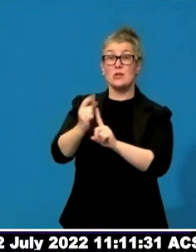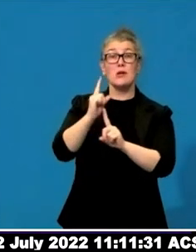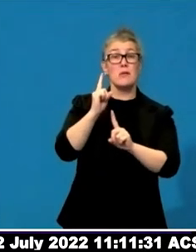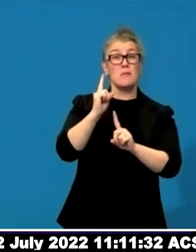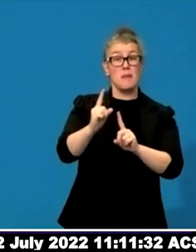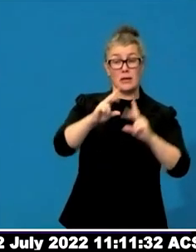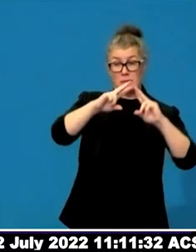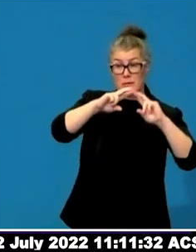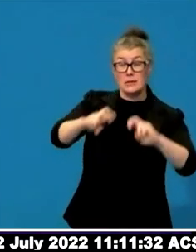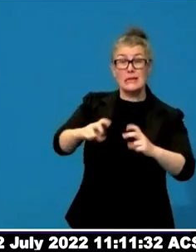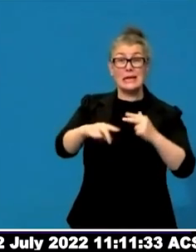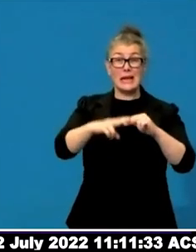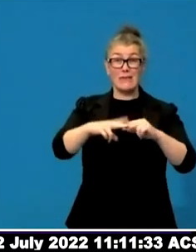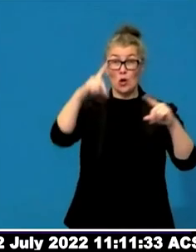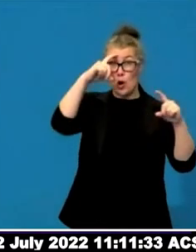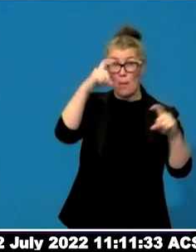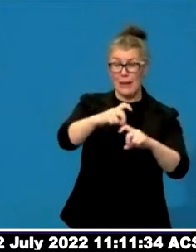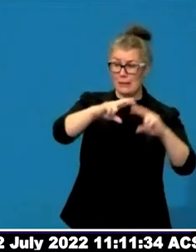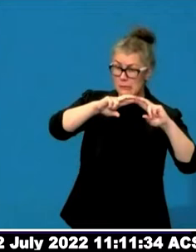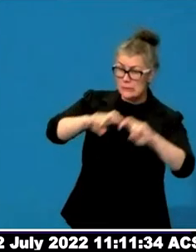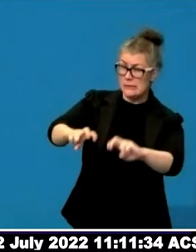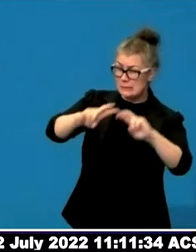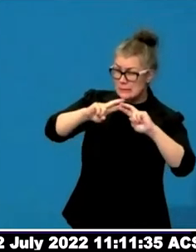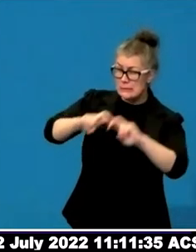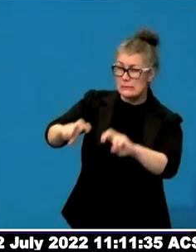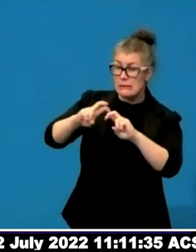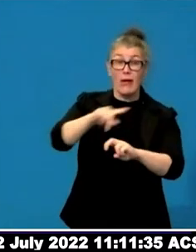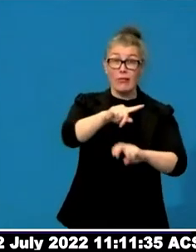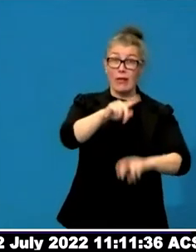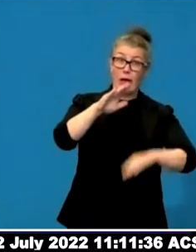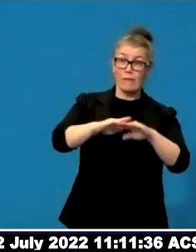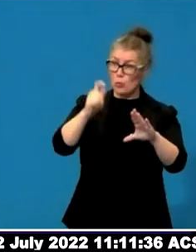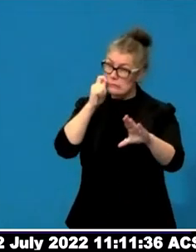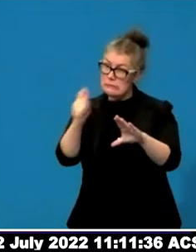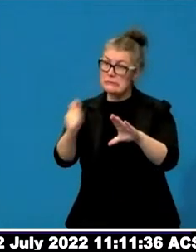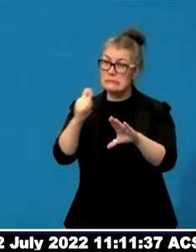but have been done very thoroughly and with good end results.